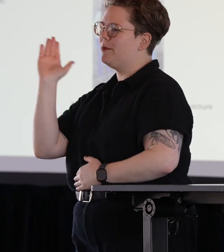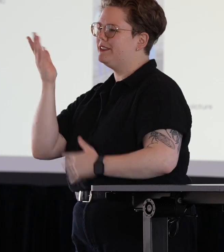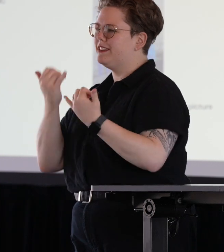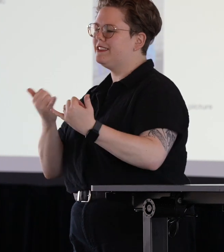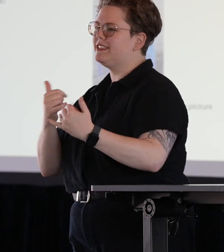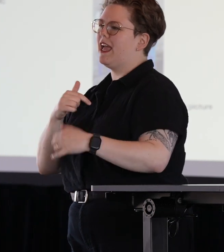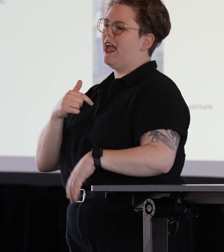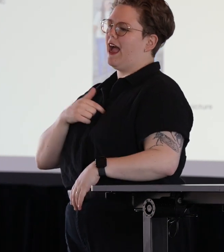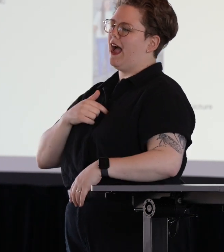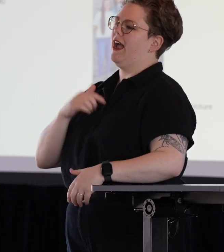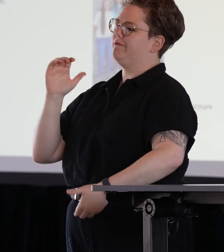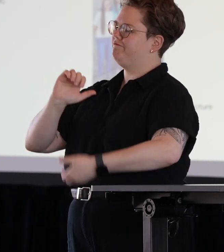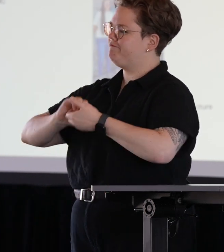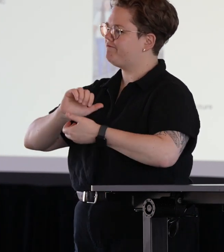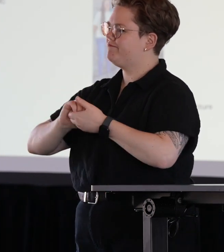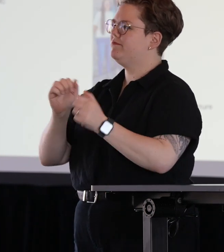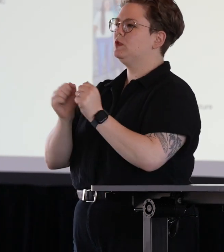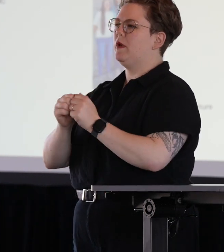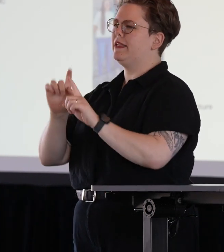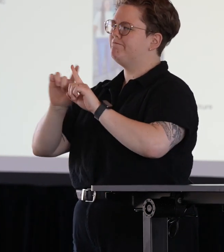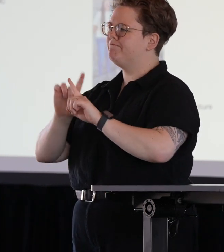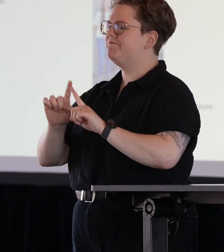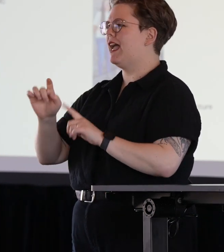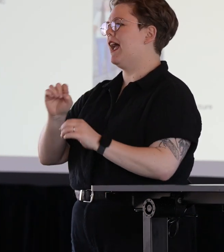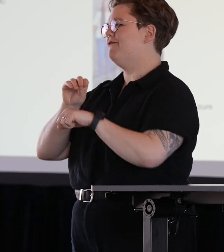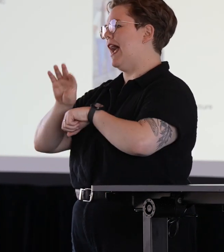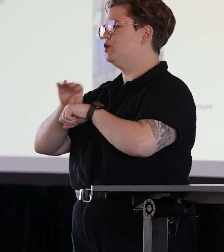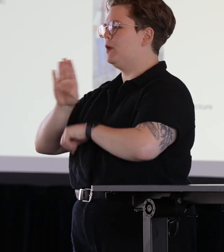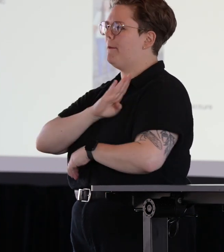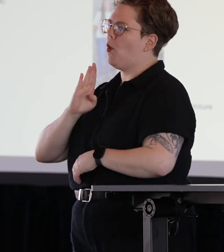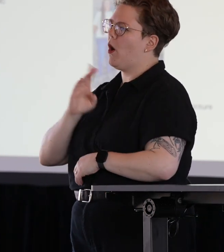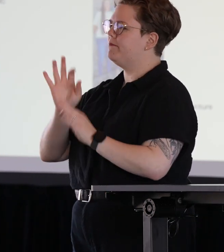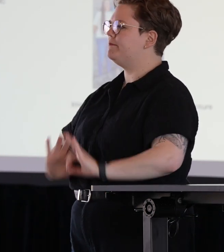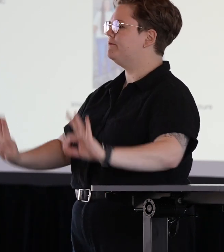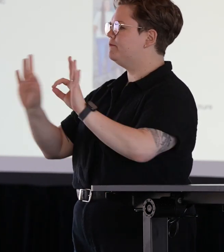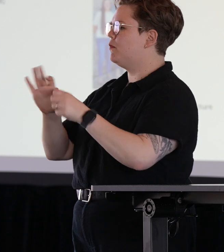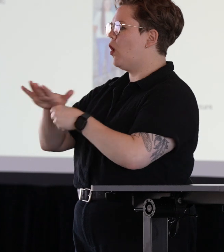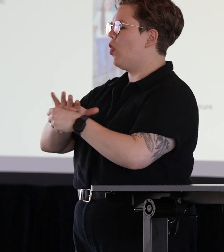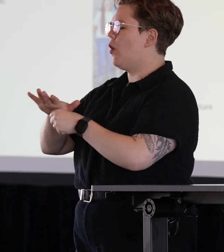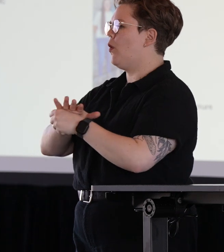can GMs, and I'm also on the advisory board for a really important local organization called Paraquad, which runs